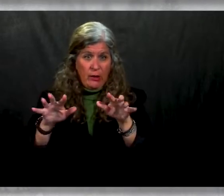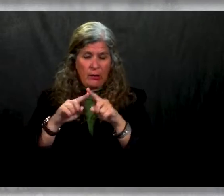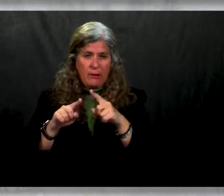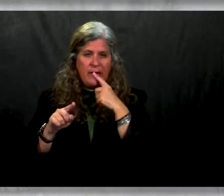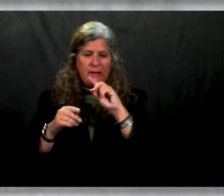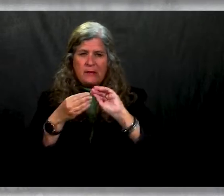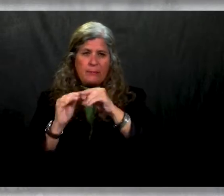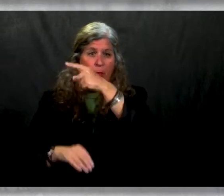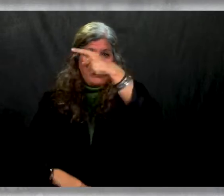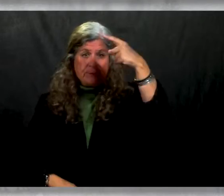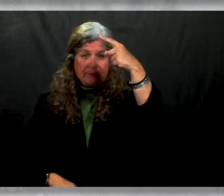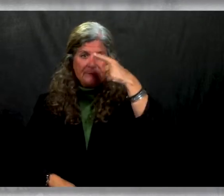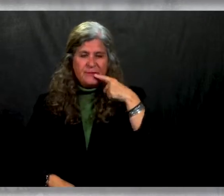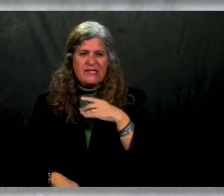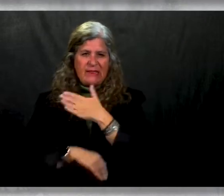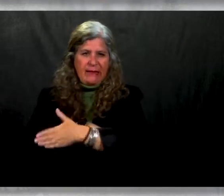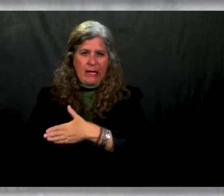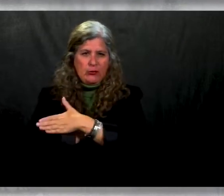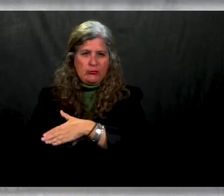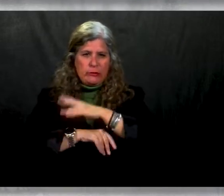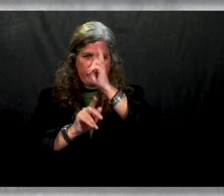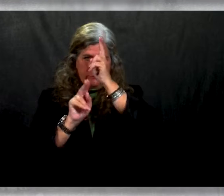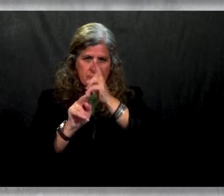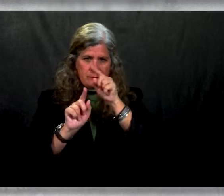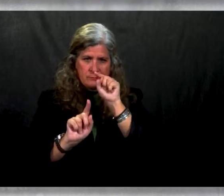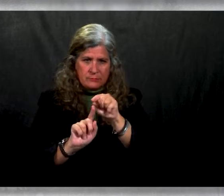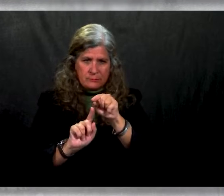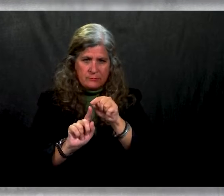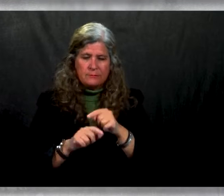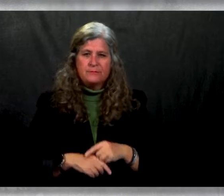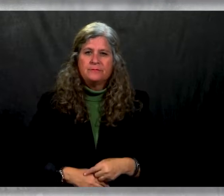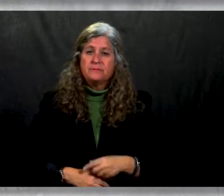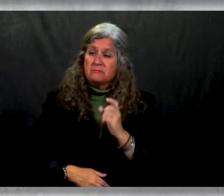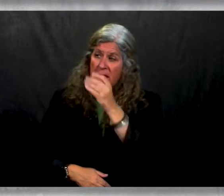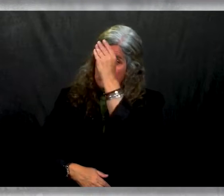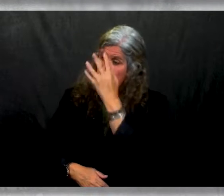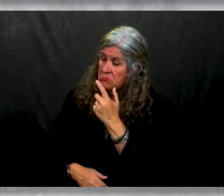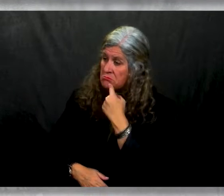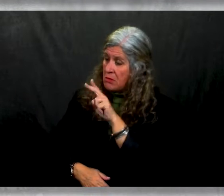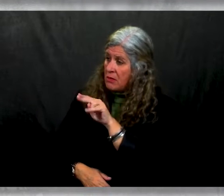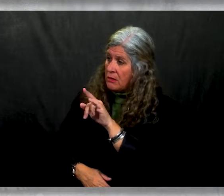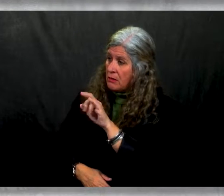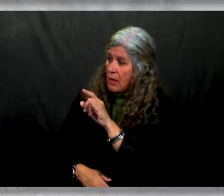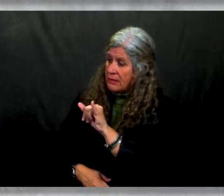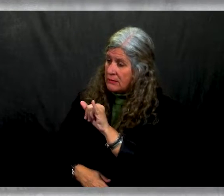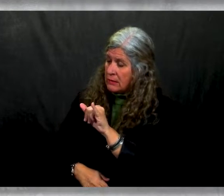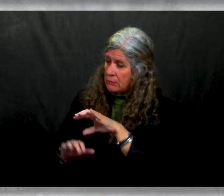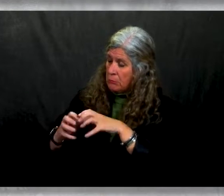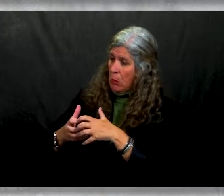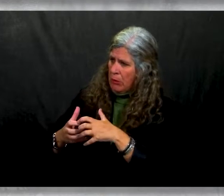in its future. Can you tell us a little bit about what the Nazi Party stood for? What they promised people is,